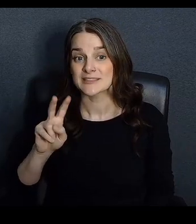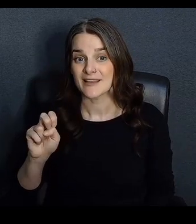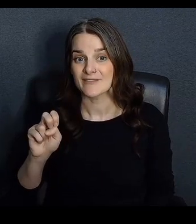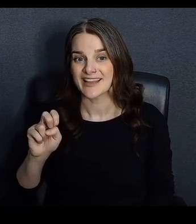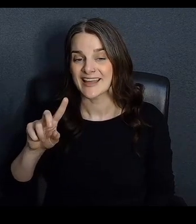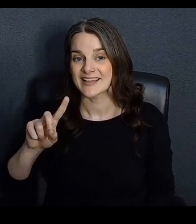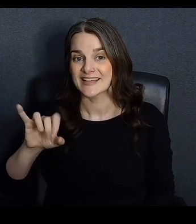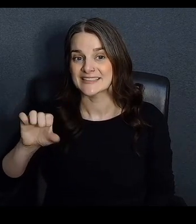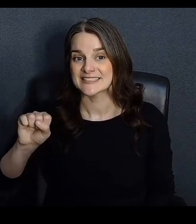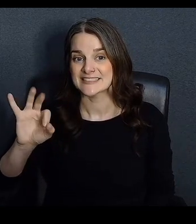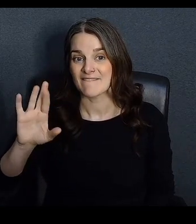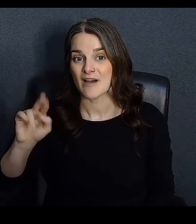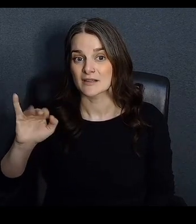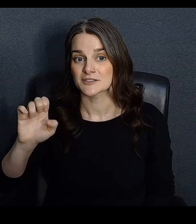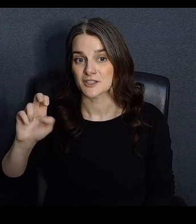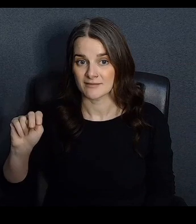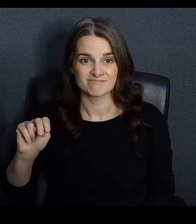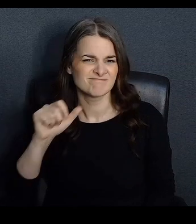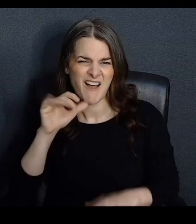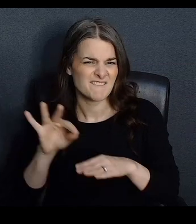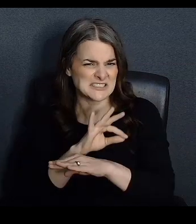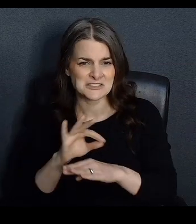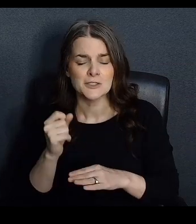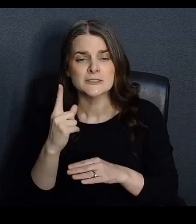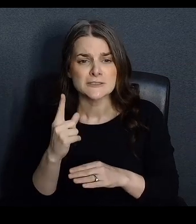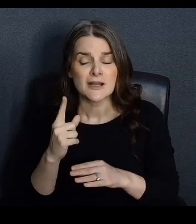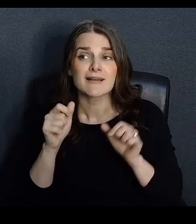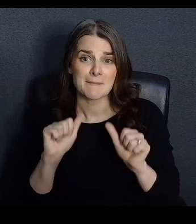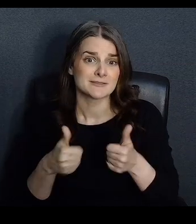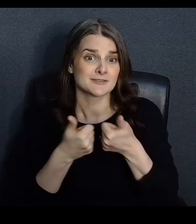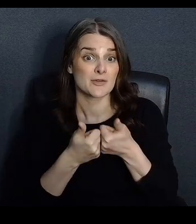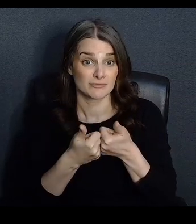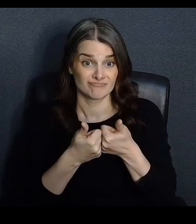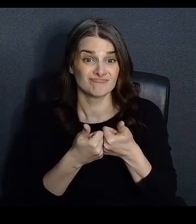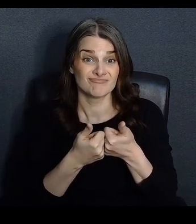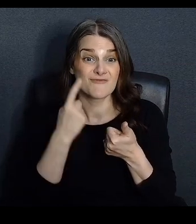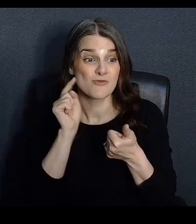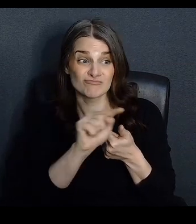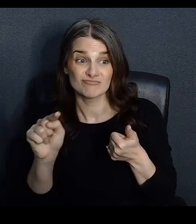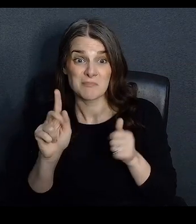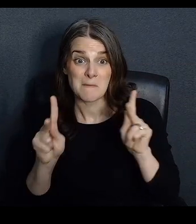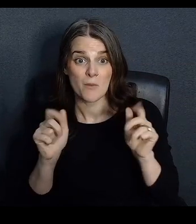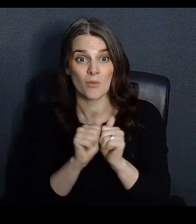So challenges in this area can be especially common for folks with ADHD or other disabilities.